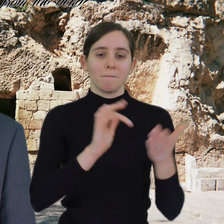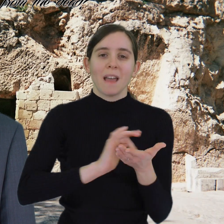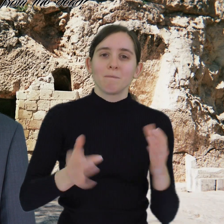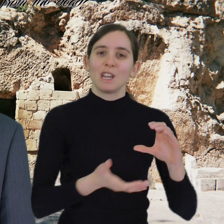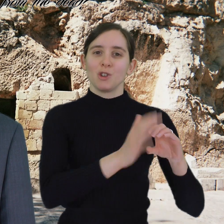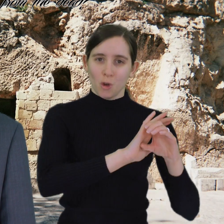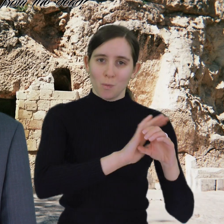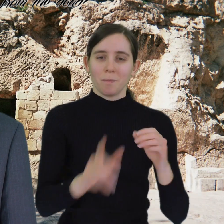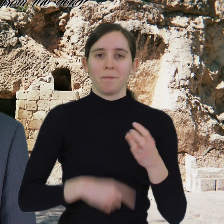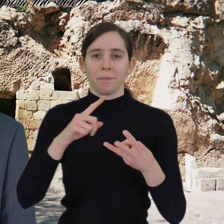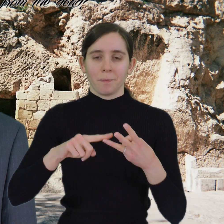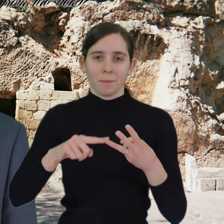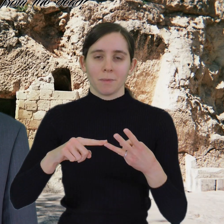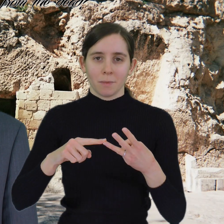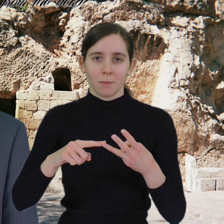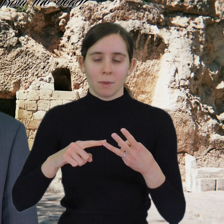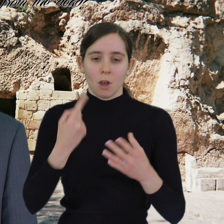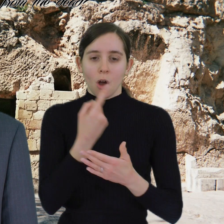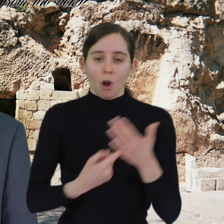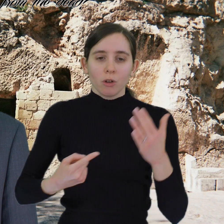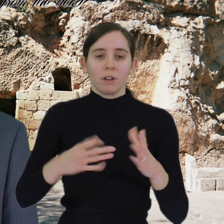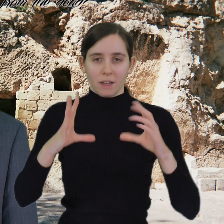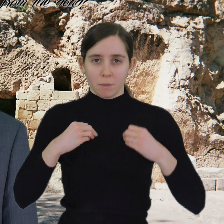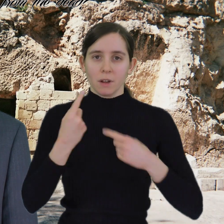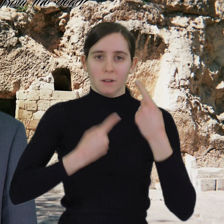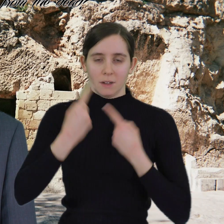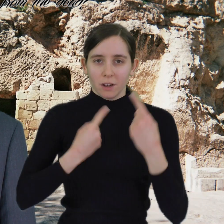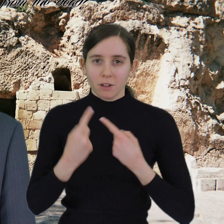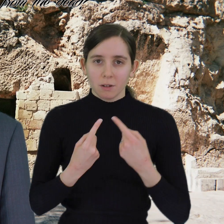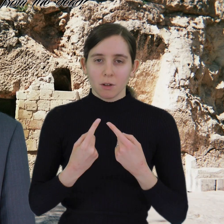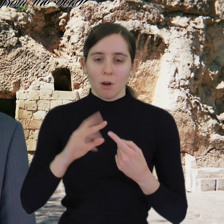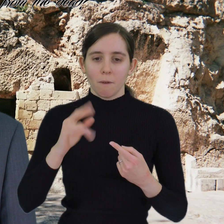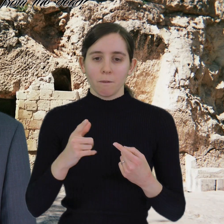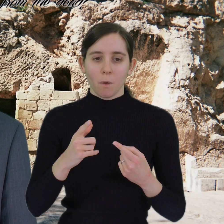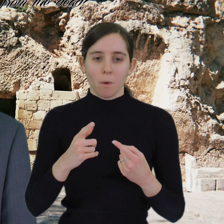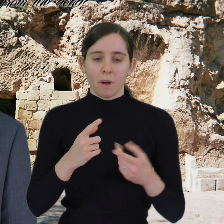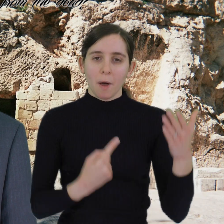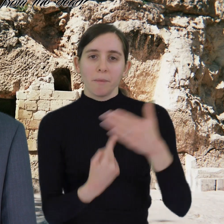3. It is the only reasonable explanation for the appearance of Jesus Christ to